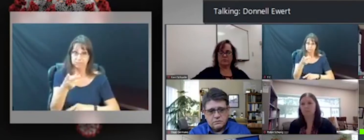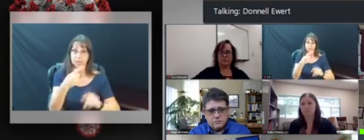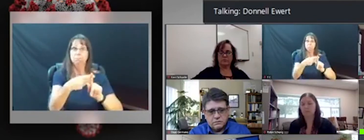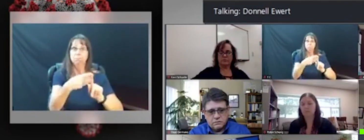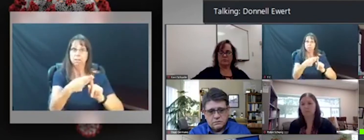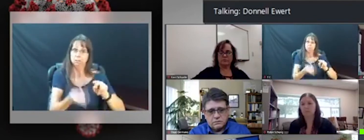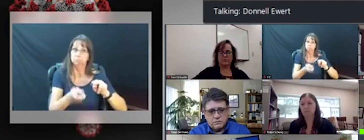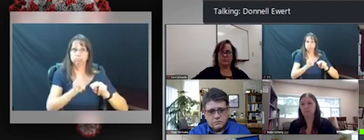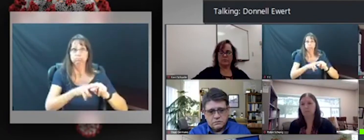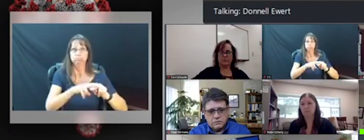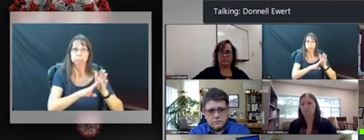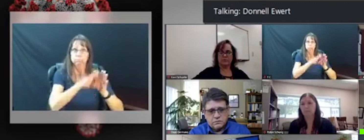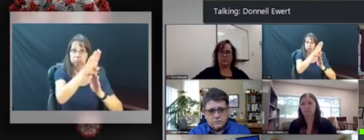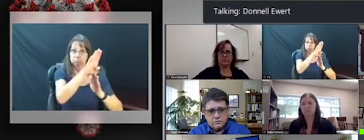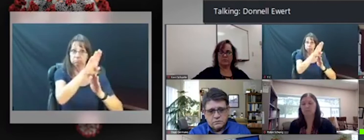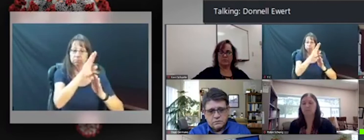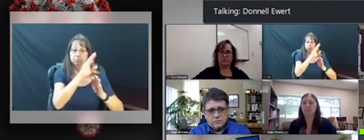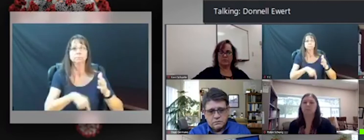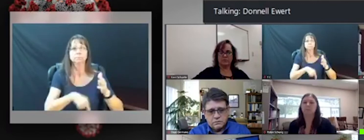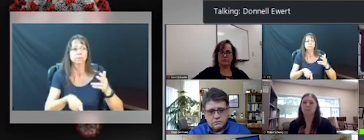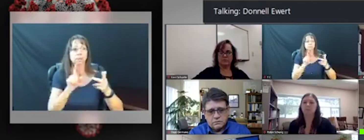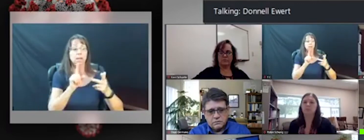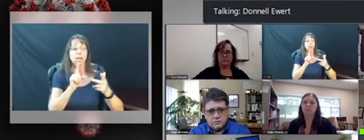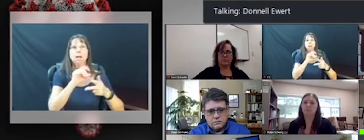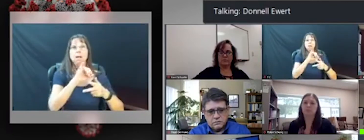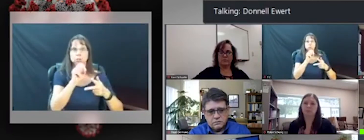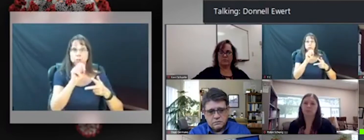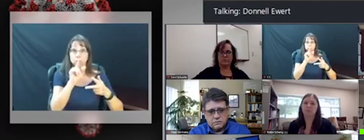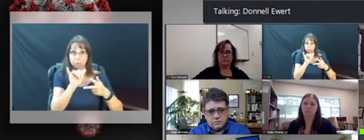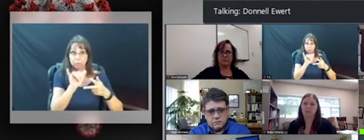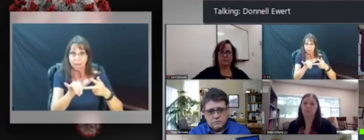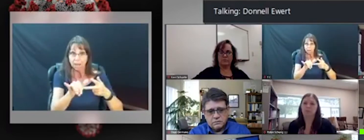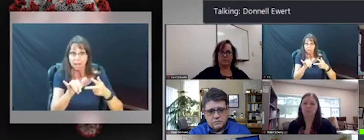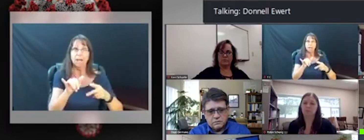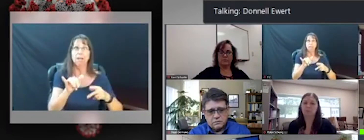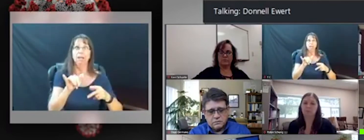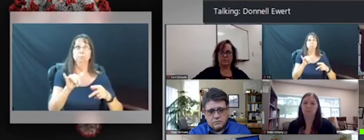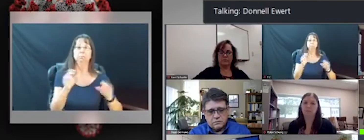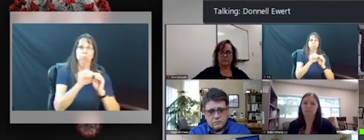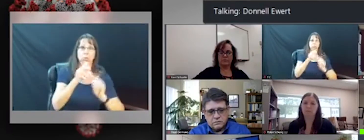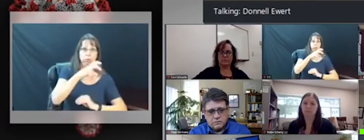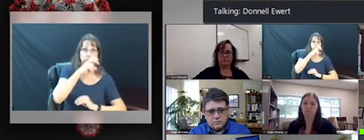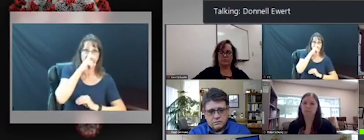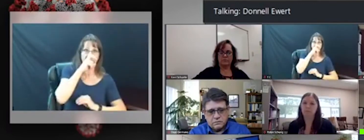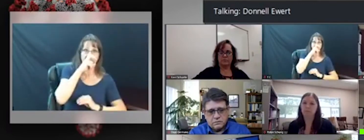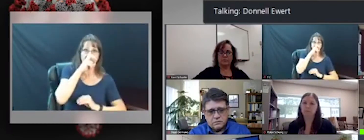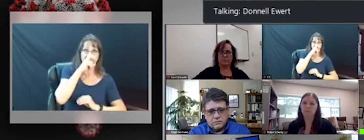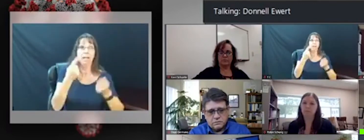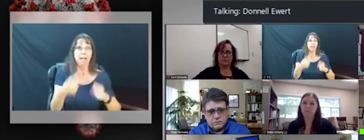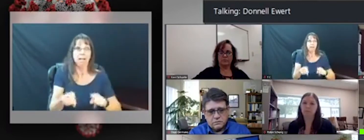put the dimmer switch on in July and the case rate went down and then in early September they